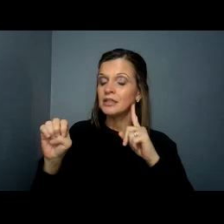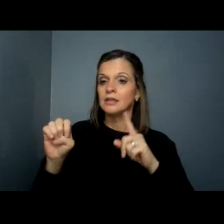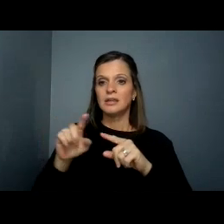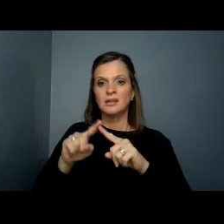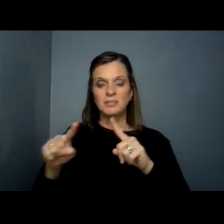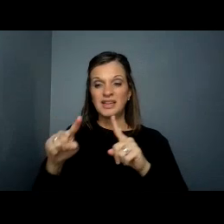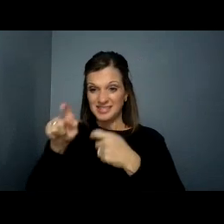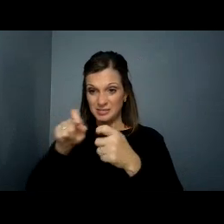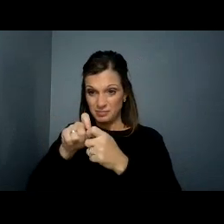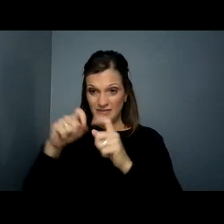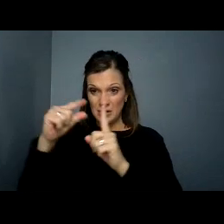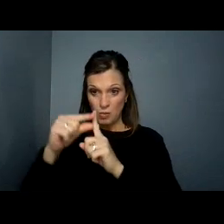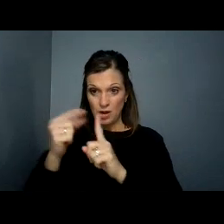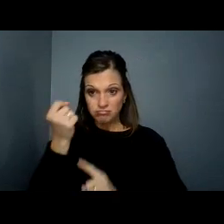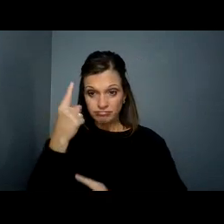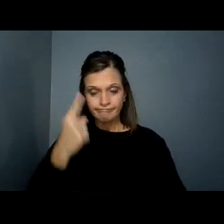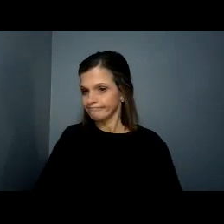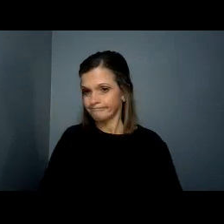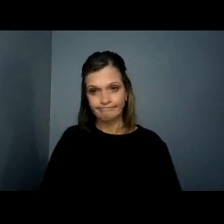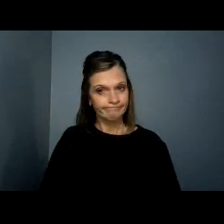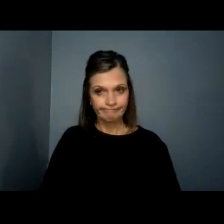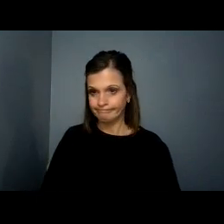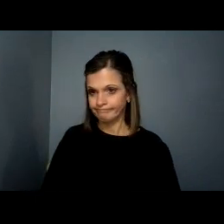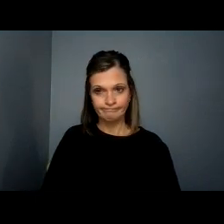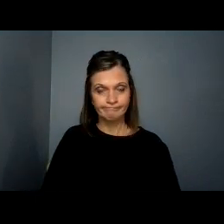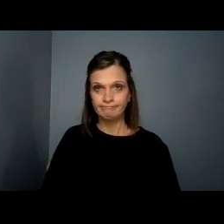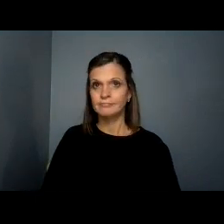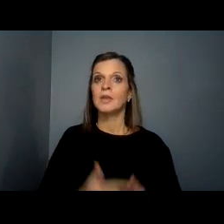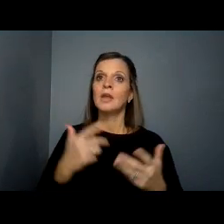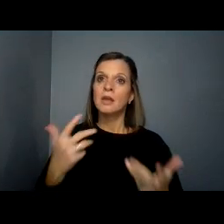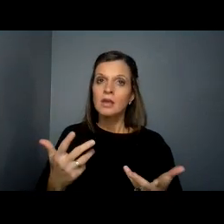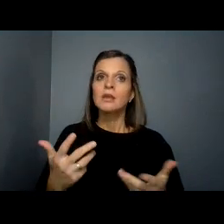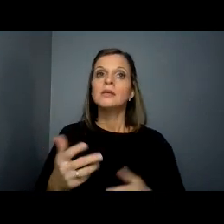So you're so you're going to get people who who, who will just miss it.